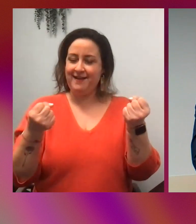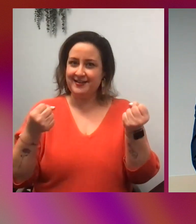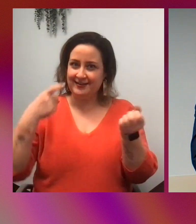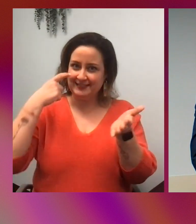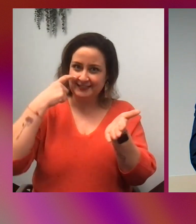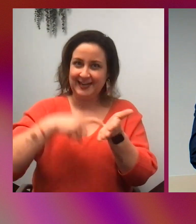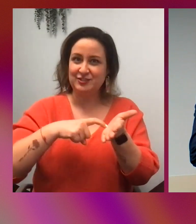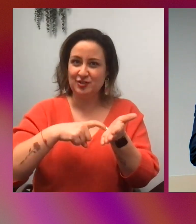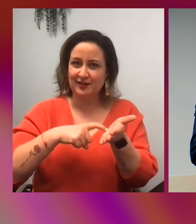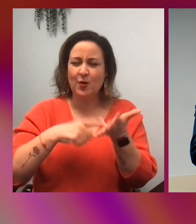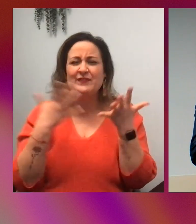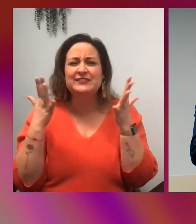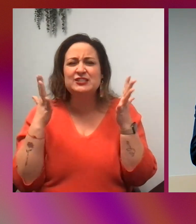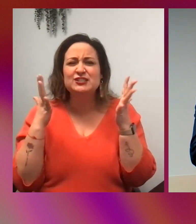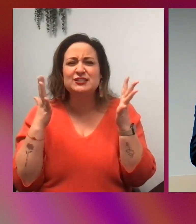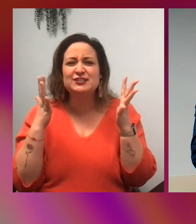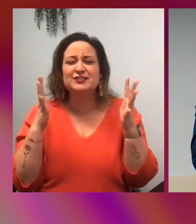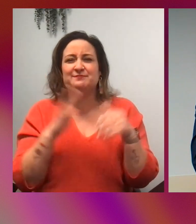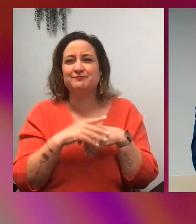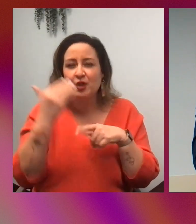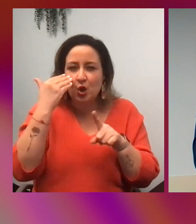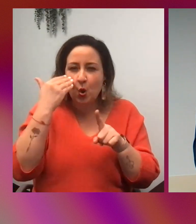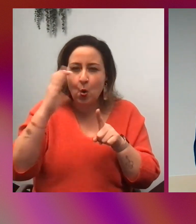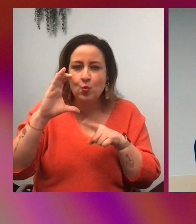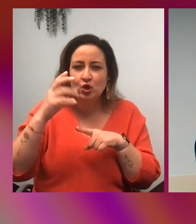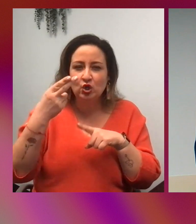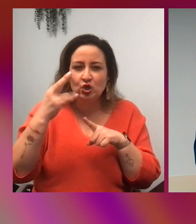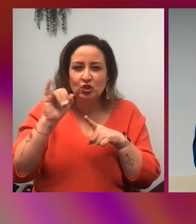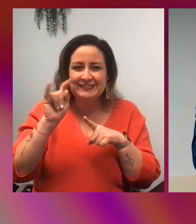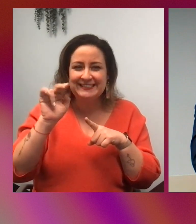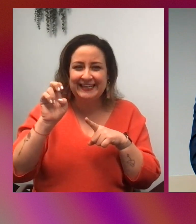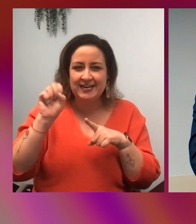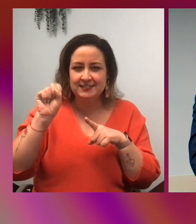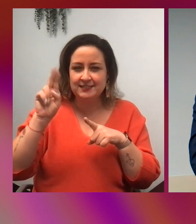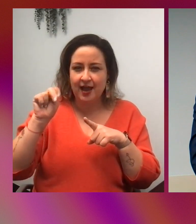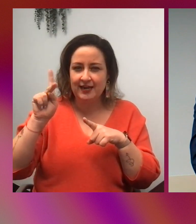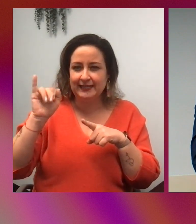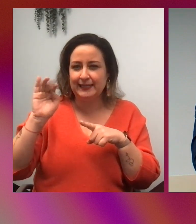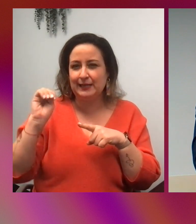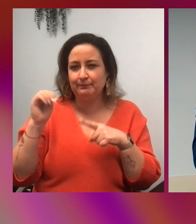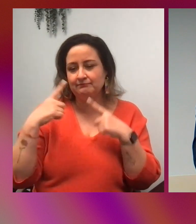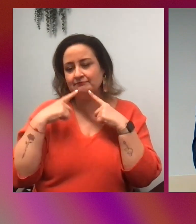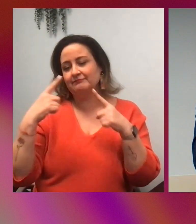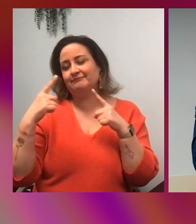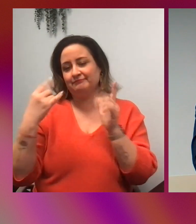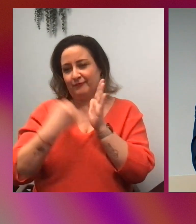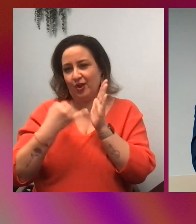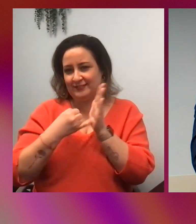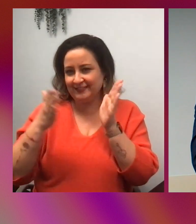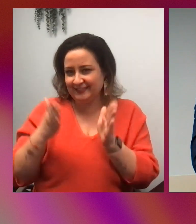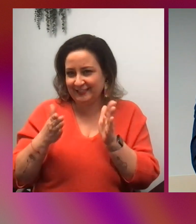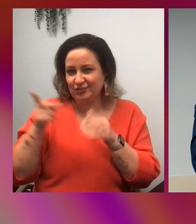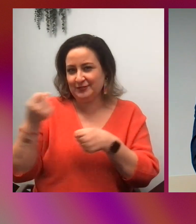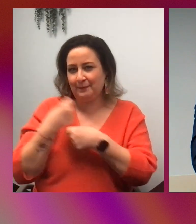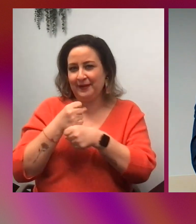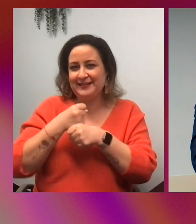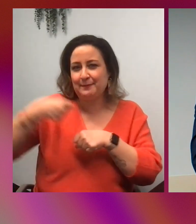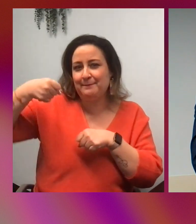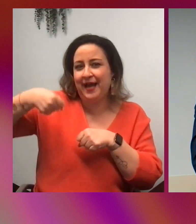to have that sign recognition. Do you know Christine Sun Kim? A well-known artist,